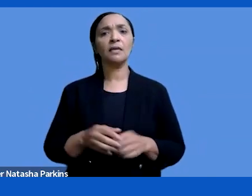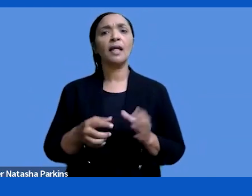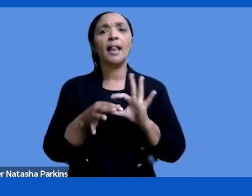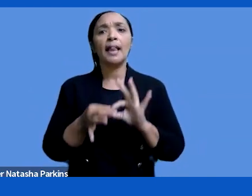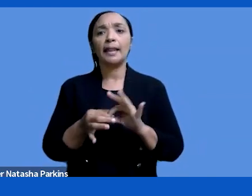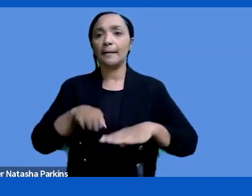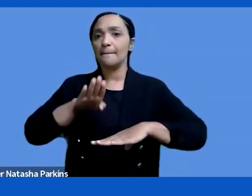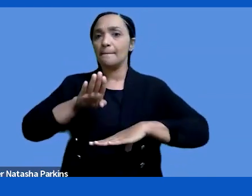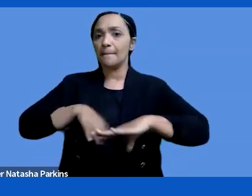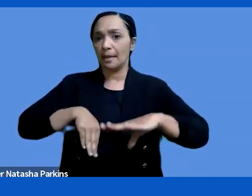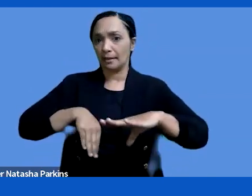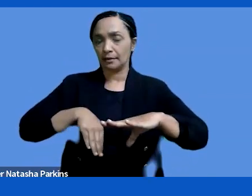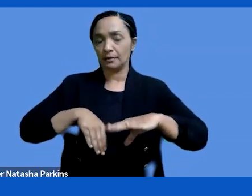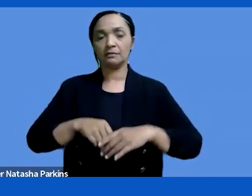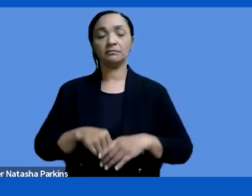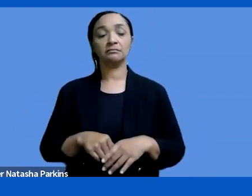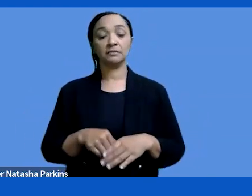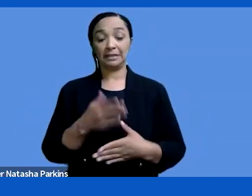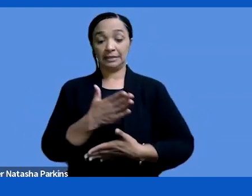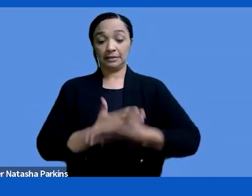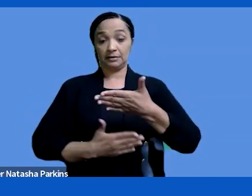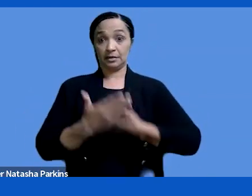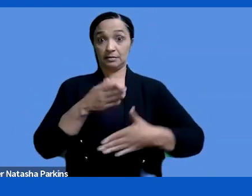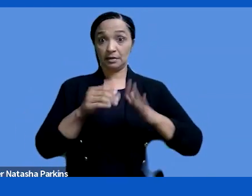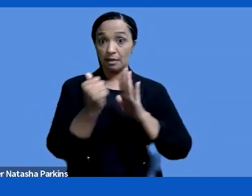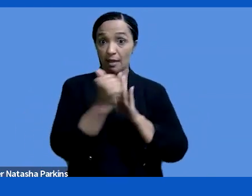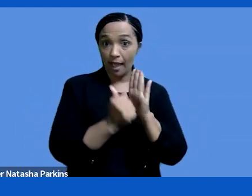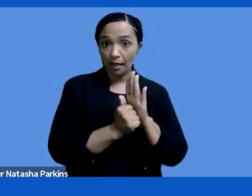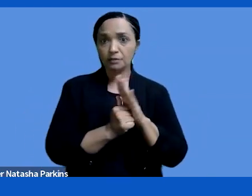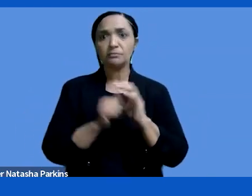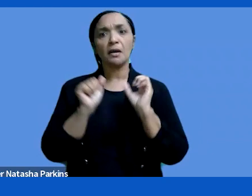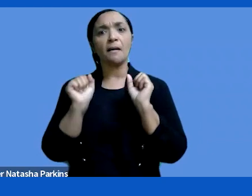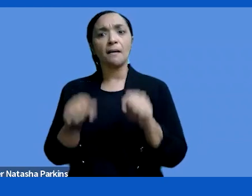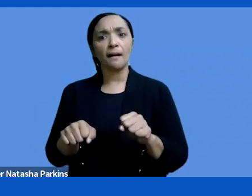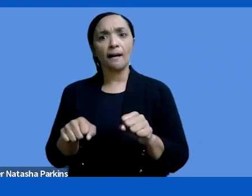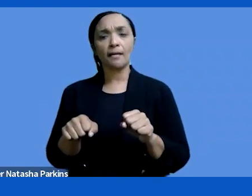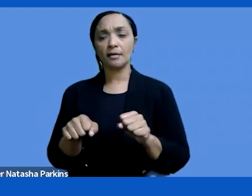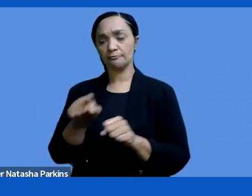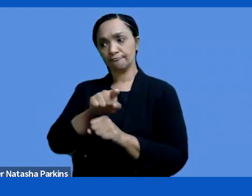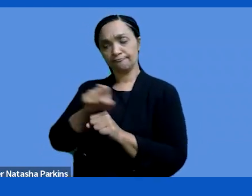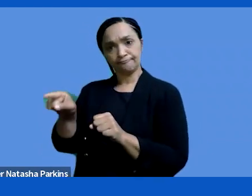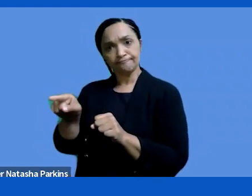there are possibilities for the Member States to actually fine or take products